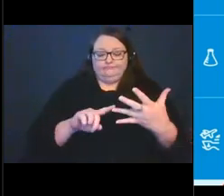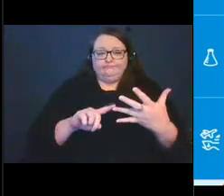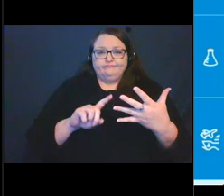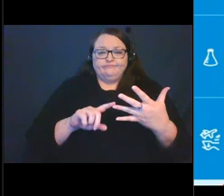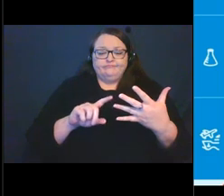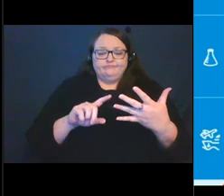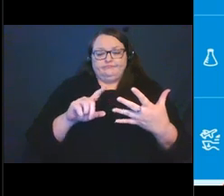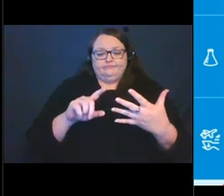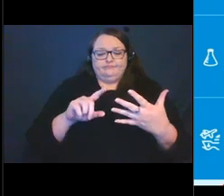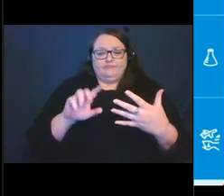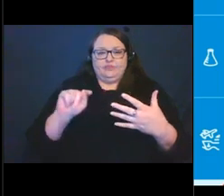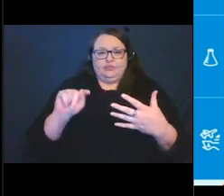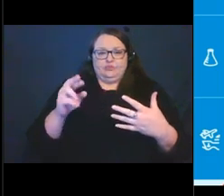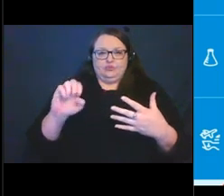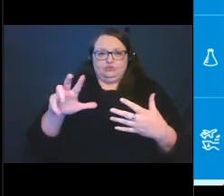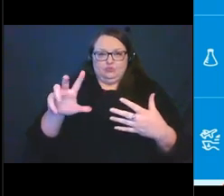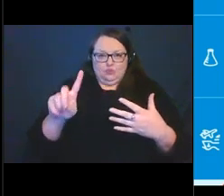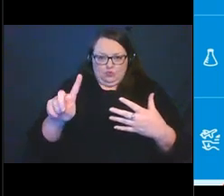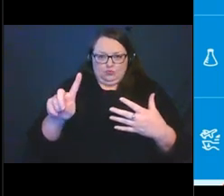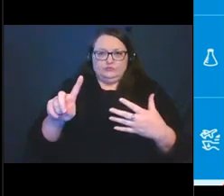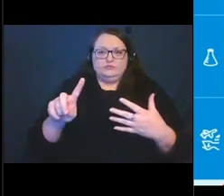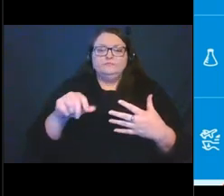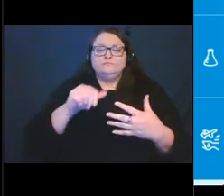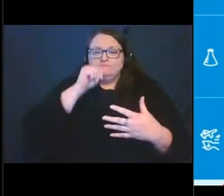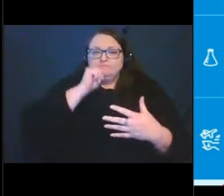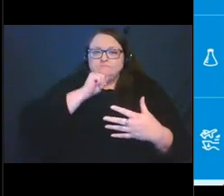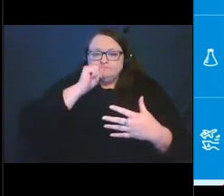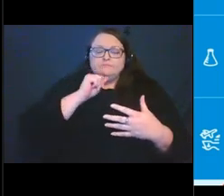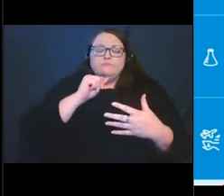heard, we partnered with the CDC to determine what's the lowest temperature that people start